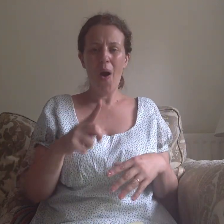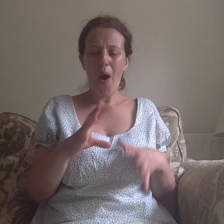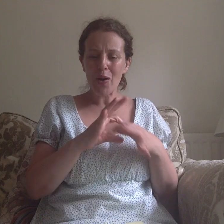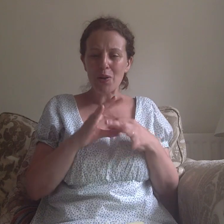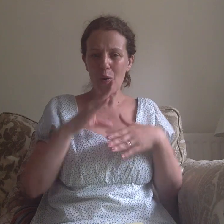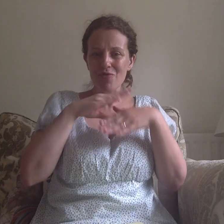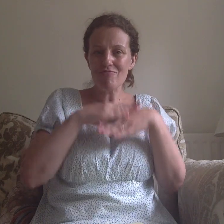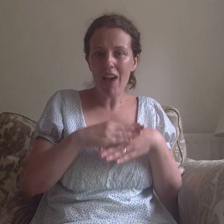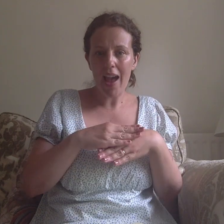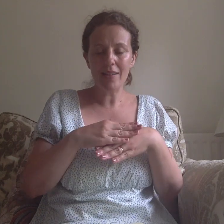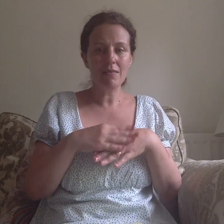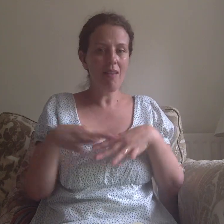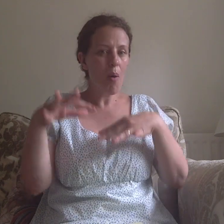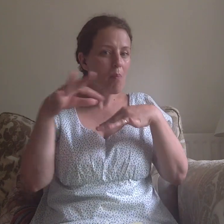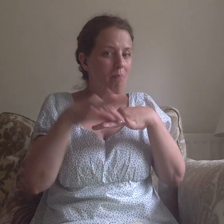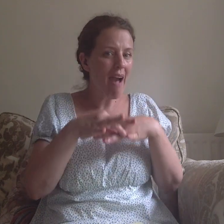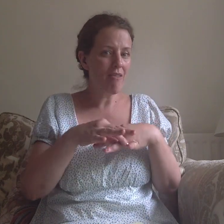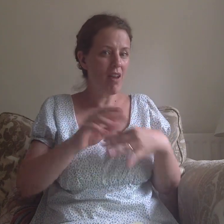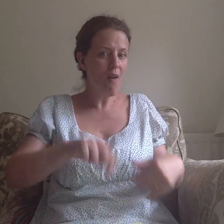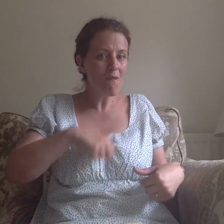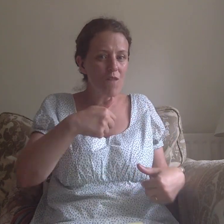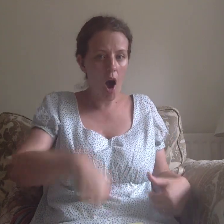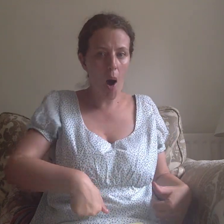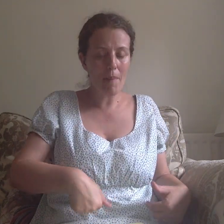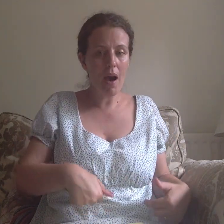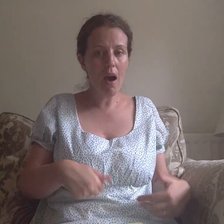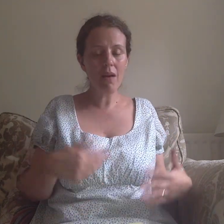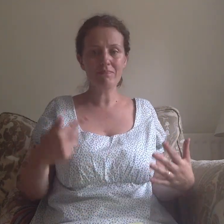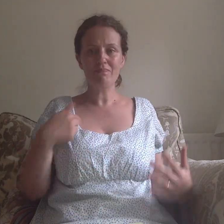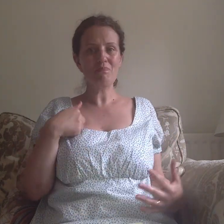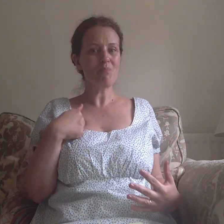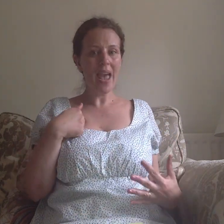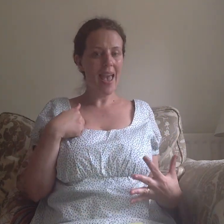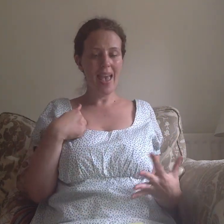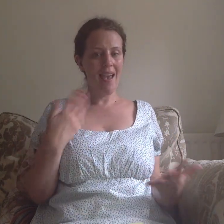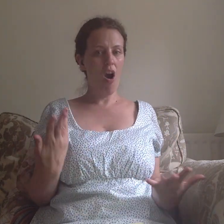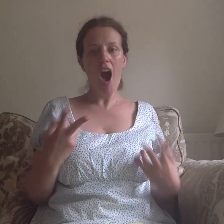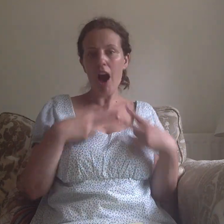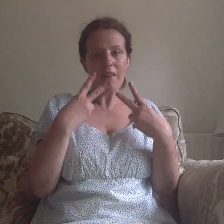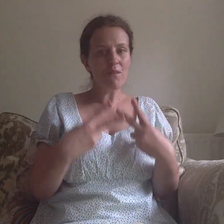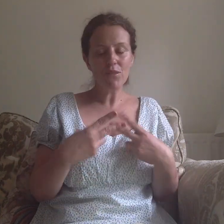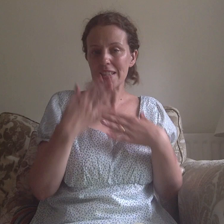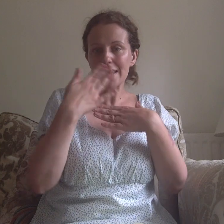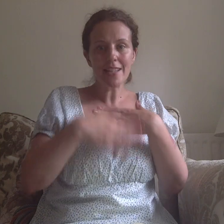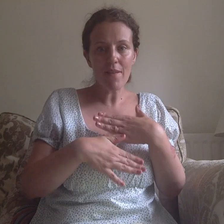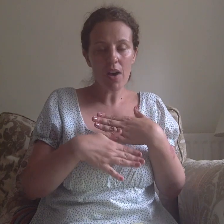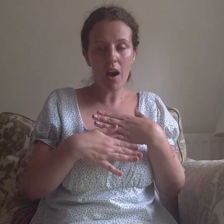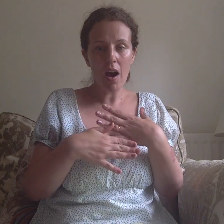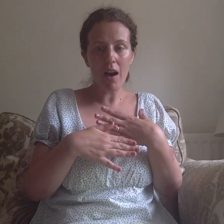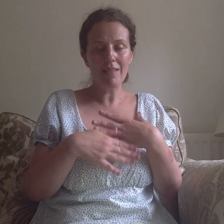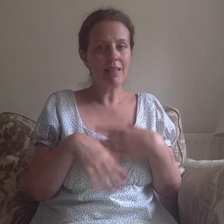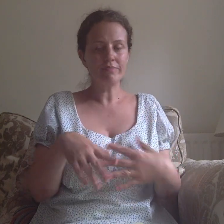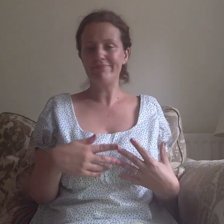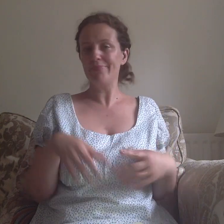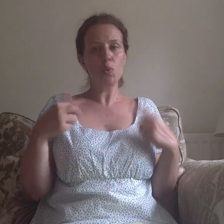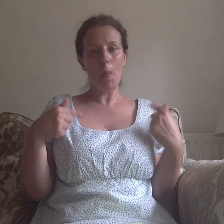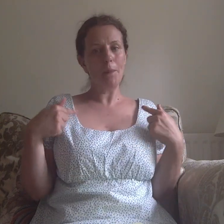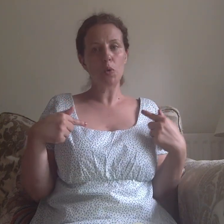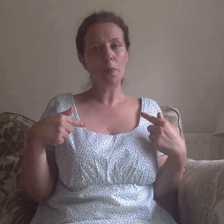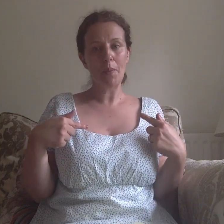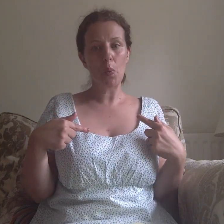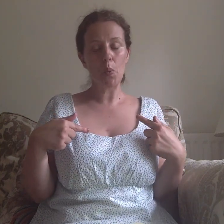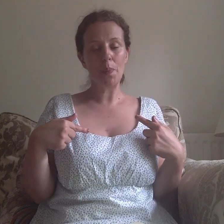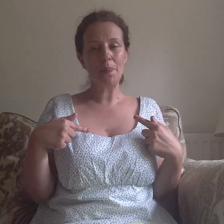"My close friend marrying a farmer, I could never visit."